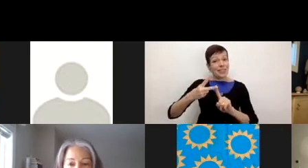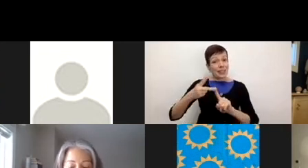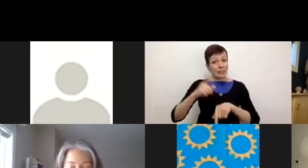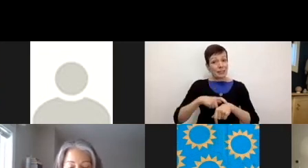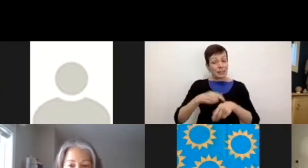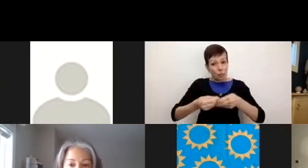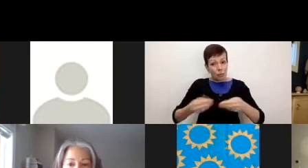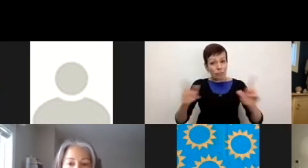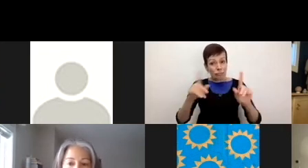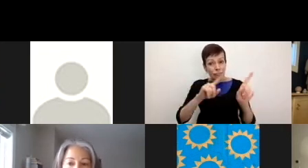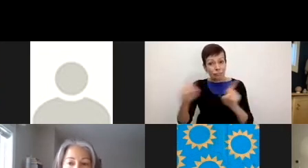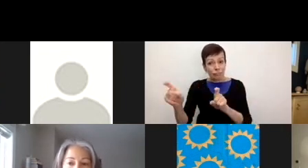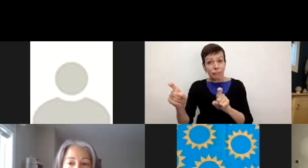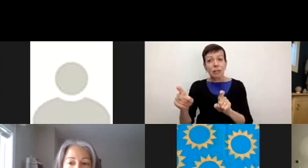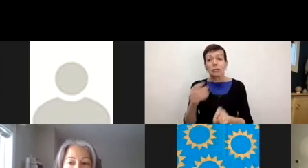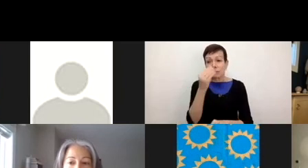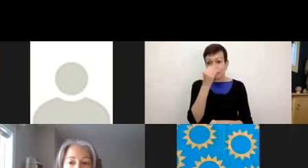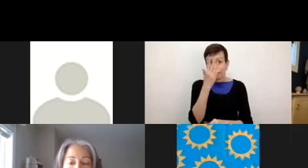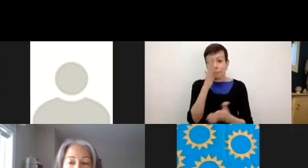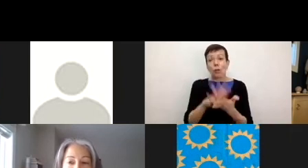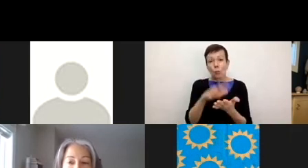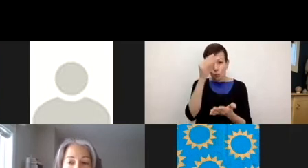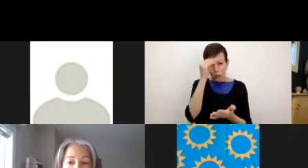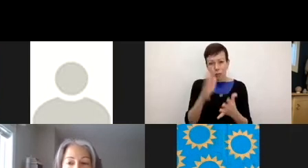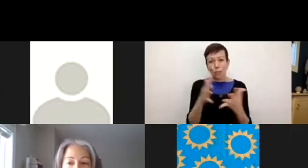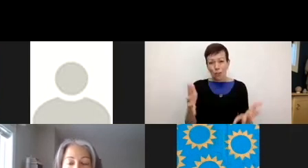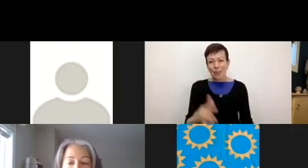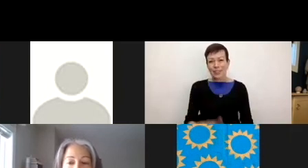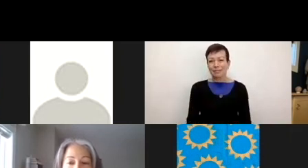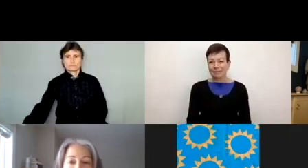Thanks for the question. Thank you, Greg.